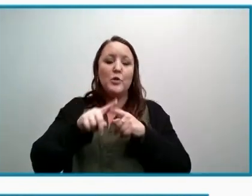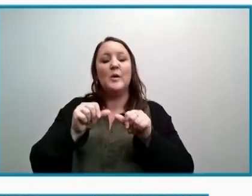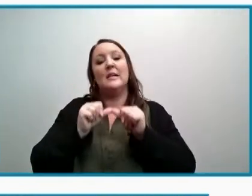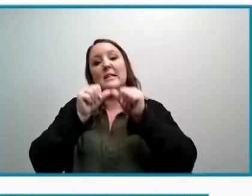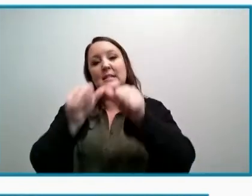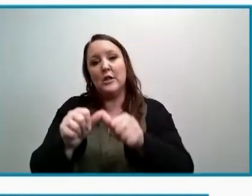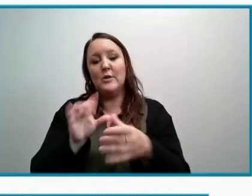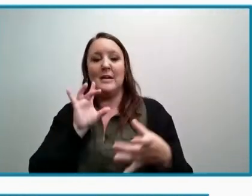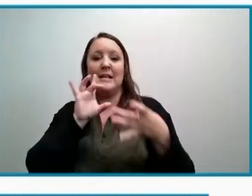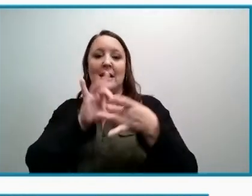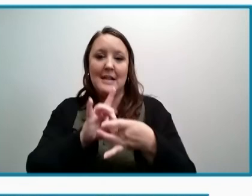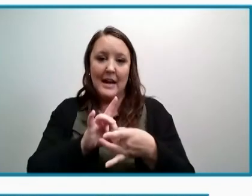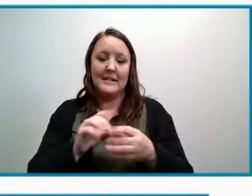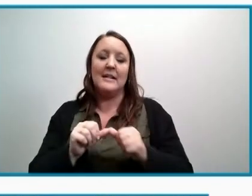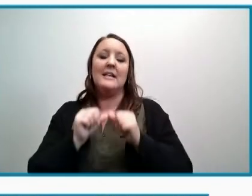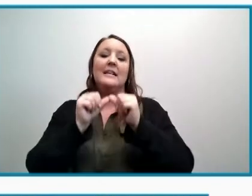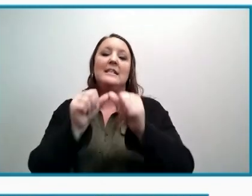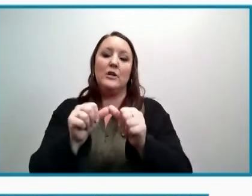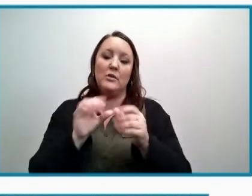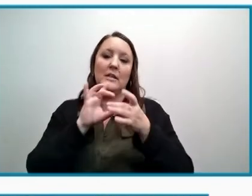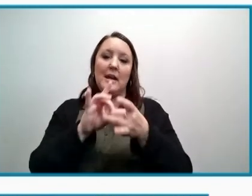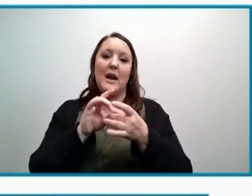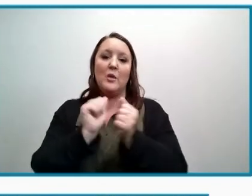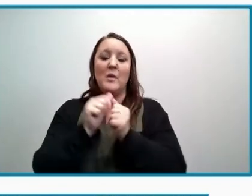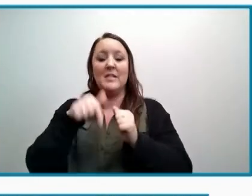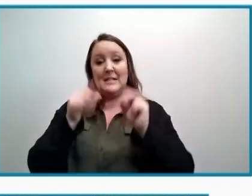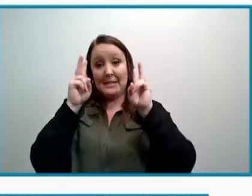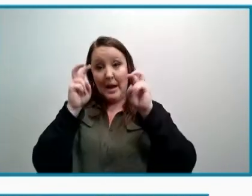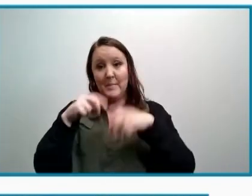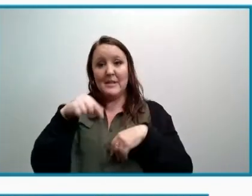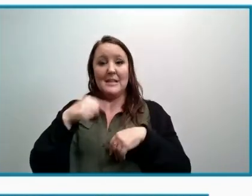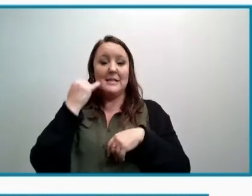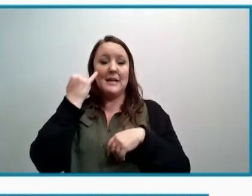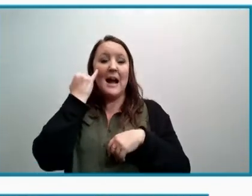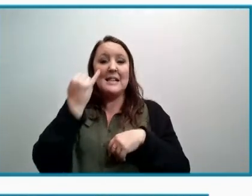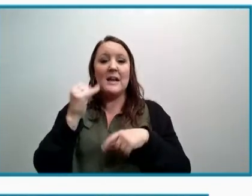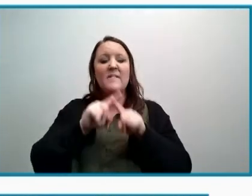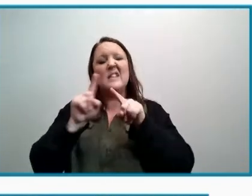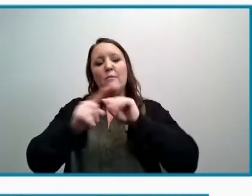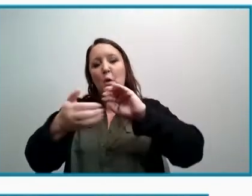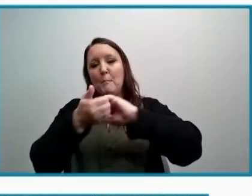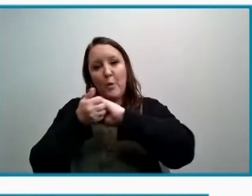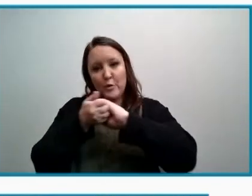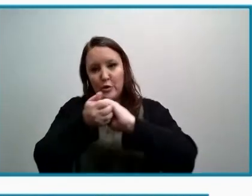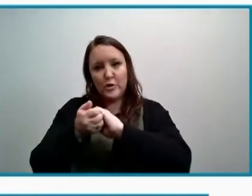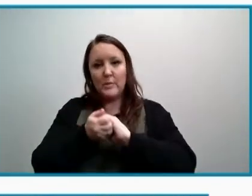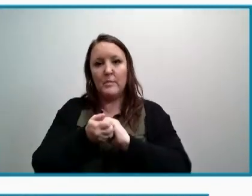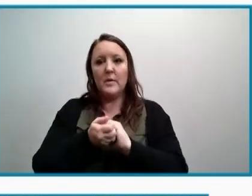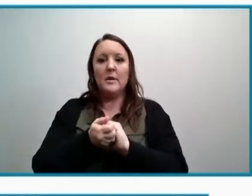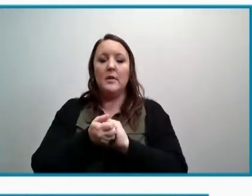continue to connect with this topic, with this idea of partnerships. It's really rich terrain for us, uh,